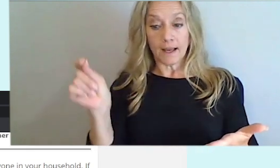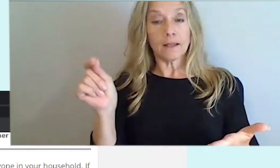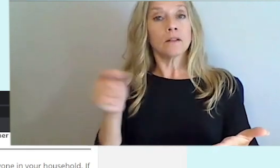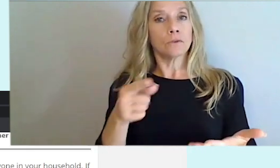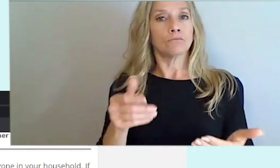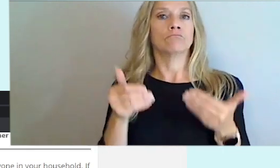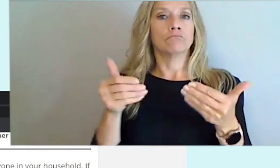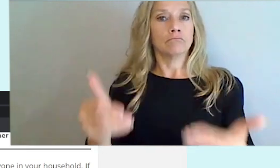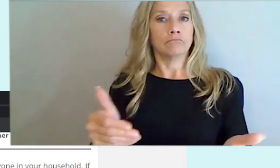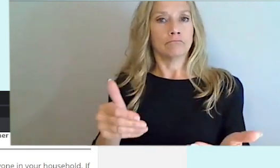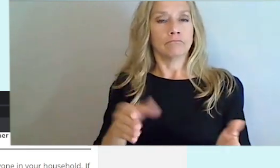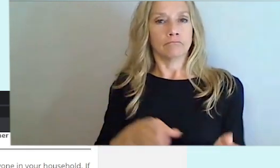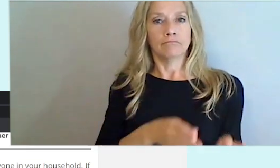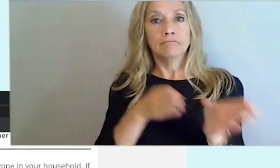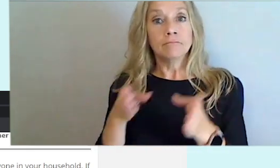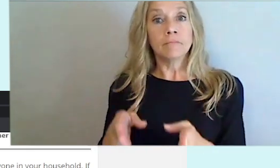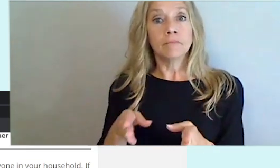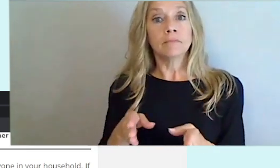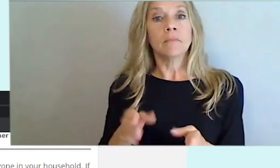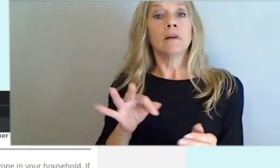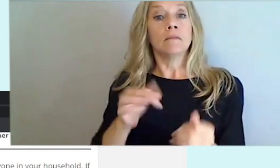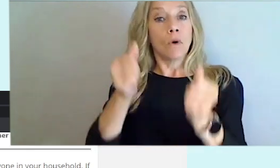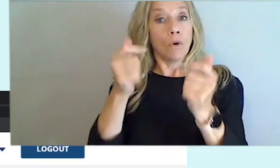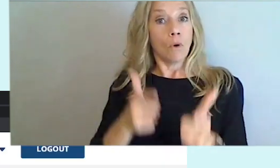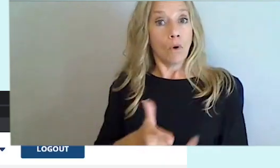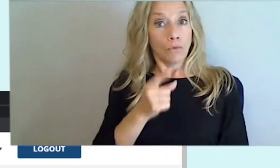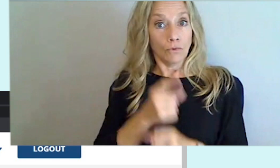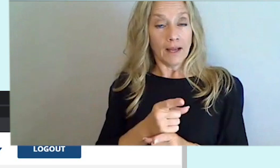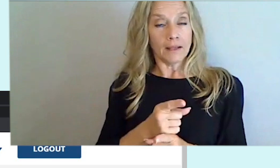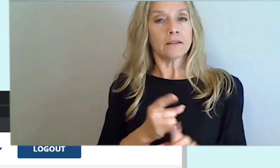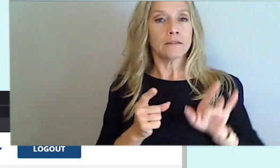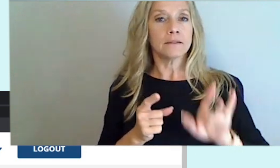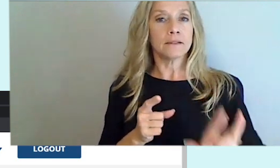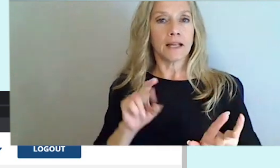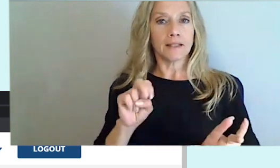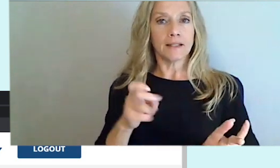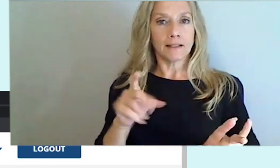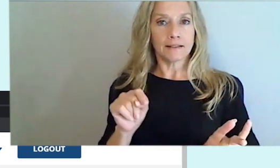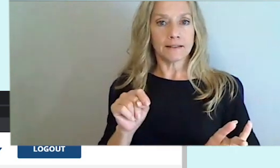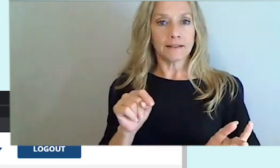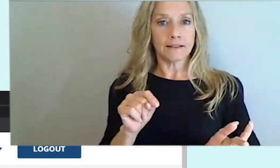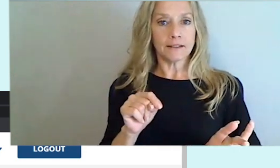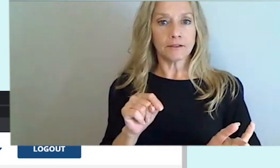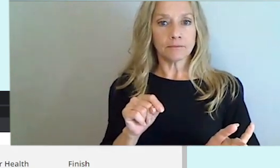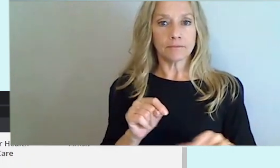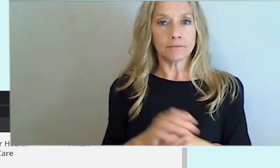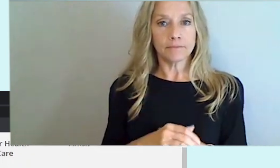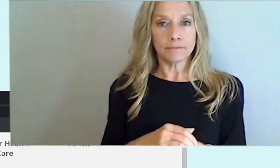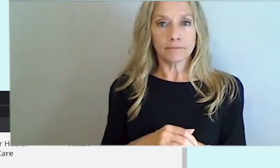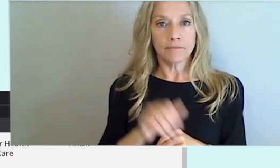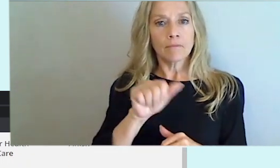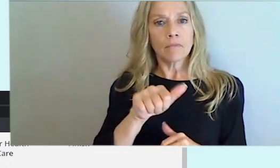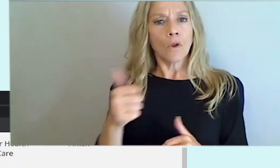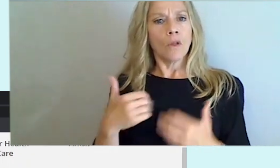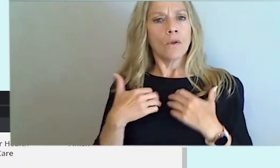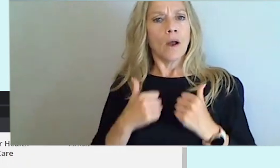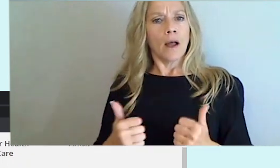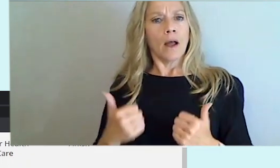Once everything is correct, click next. The other health care questions page asks about other types of care